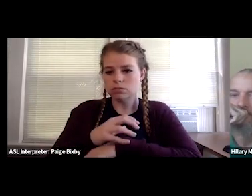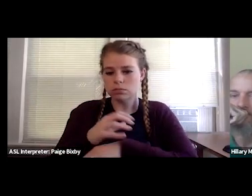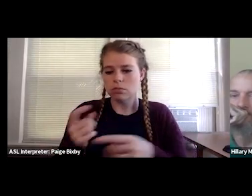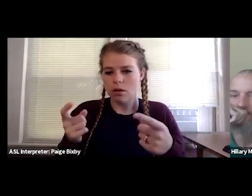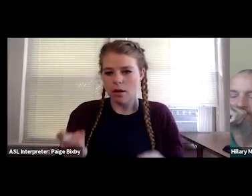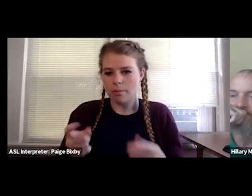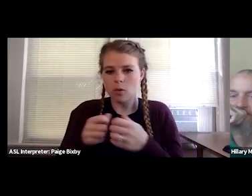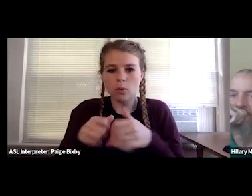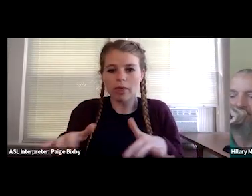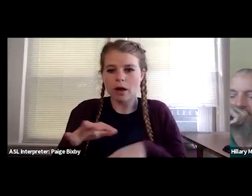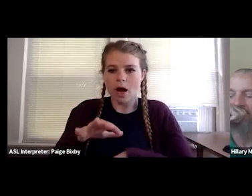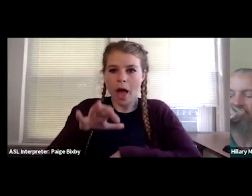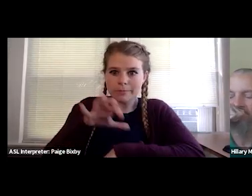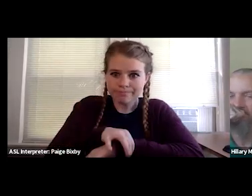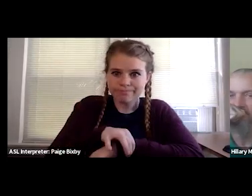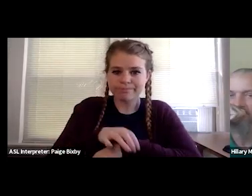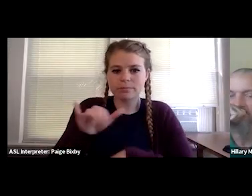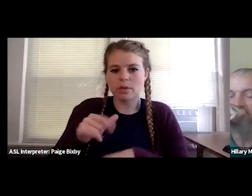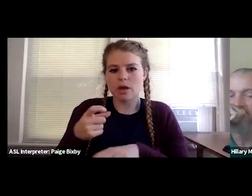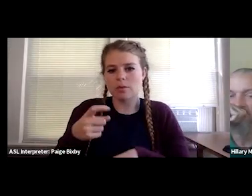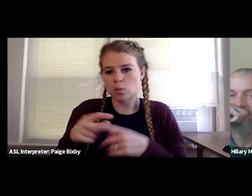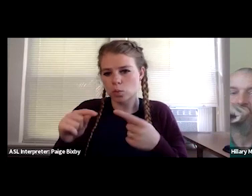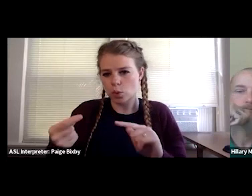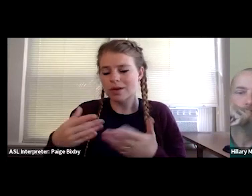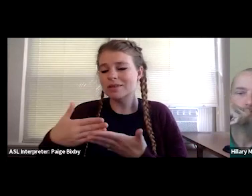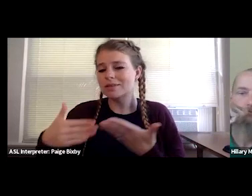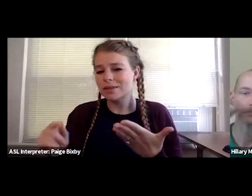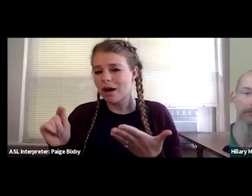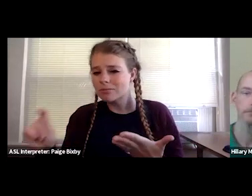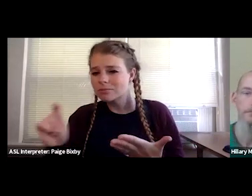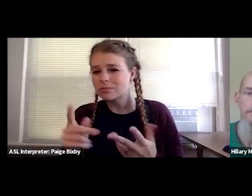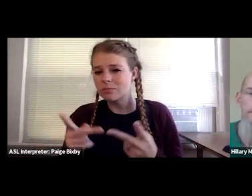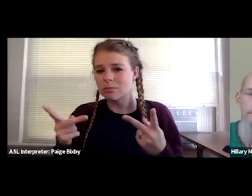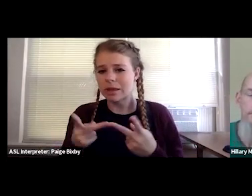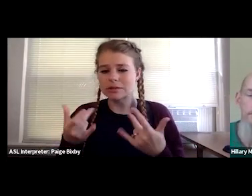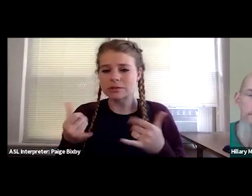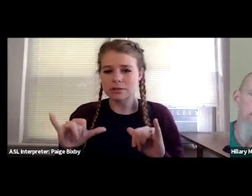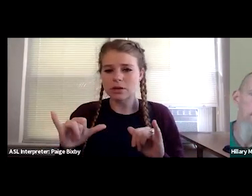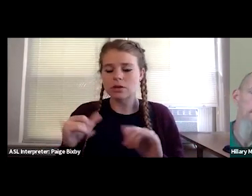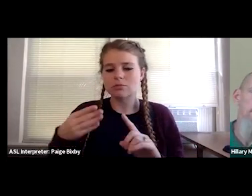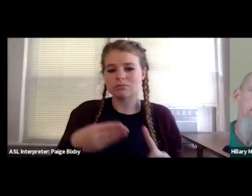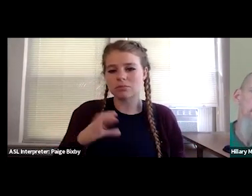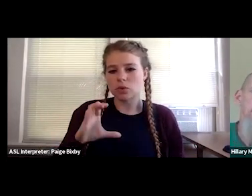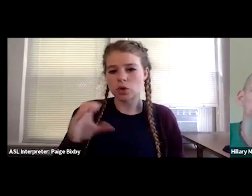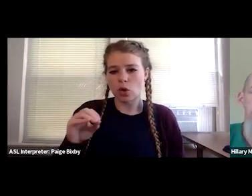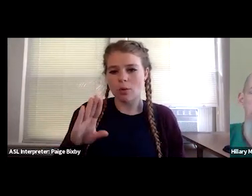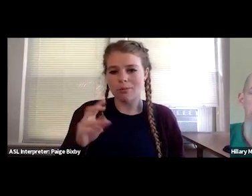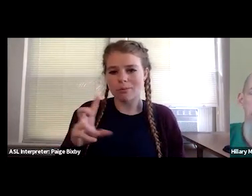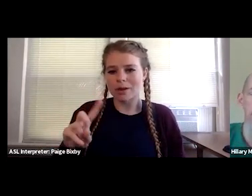without constricting the wound. There are certain places that still use, you know, Coban, we just ask that, you know, you provide this education